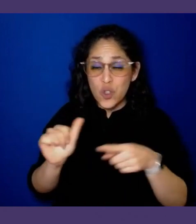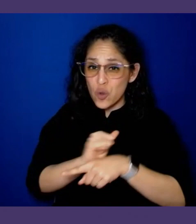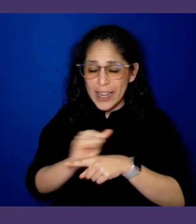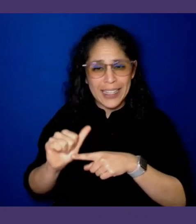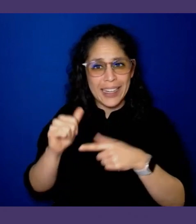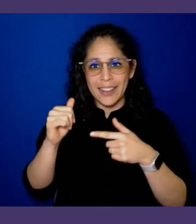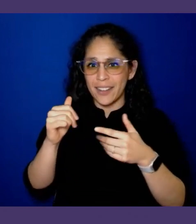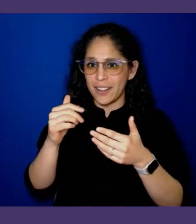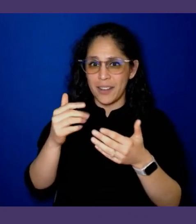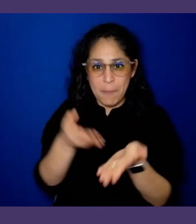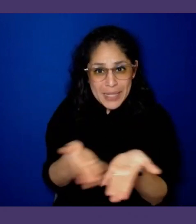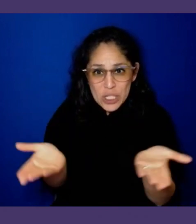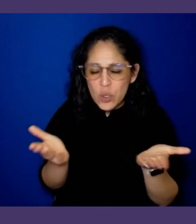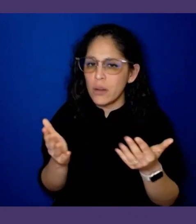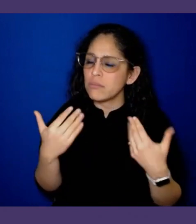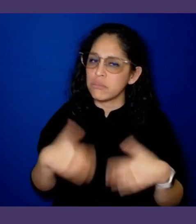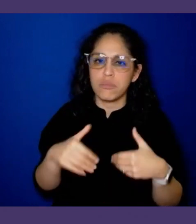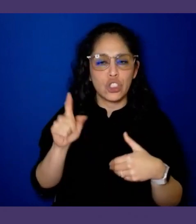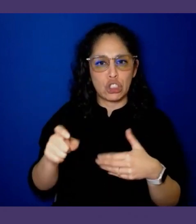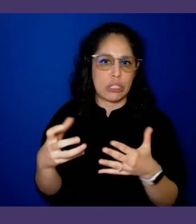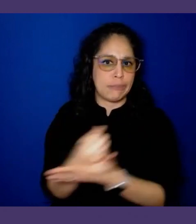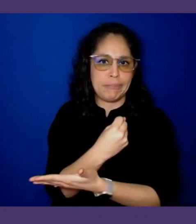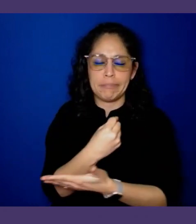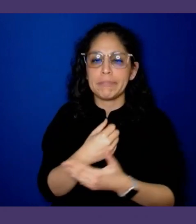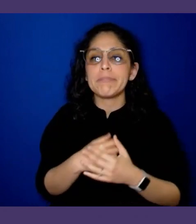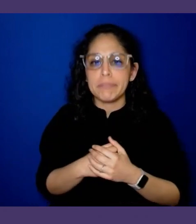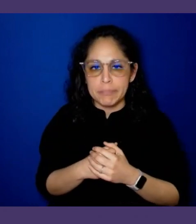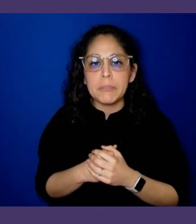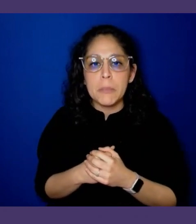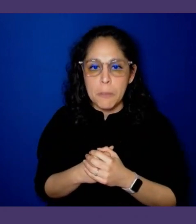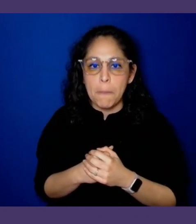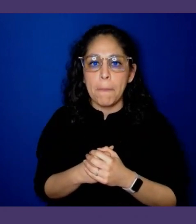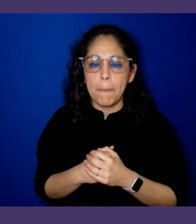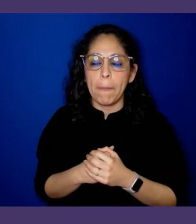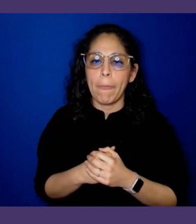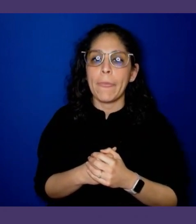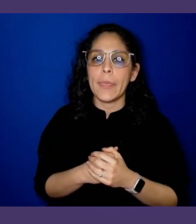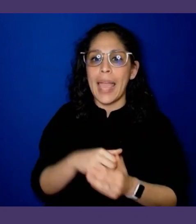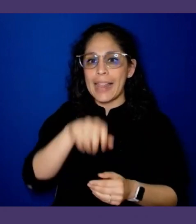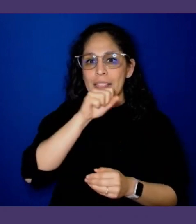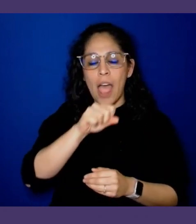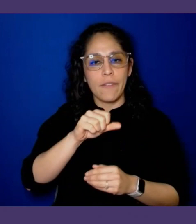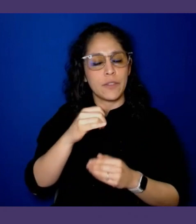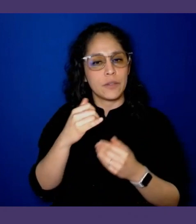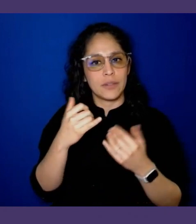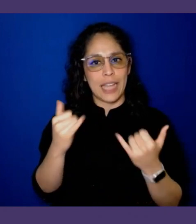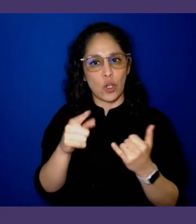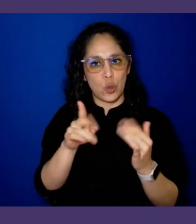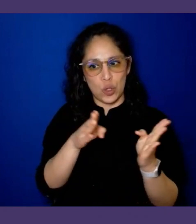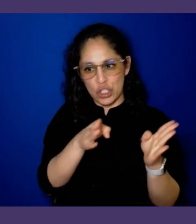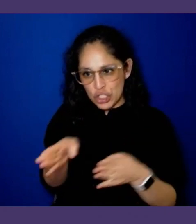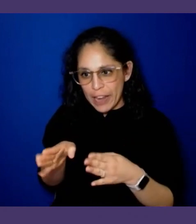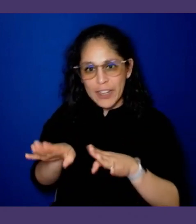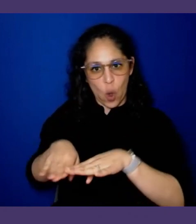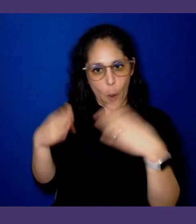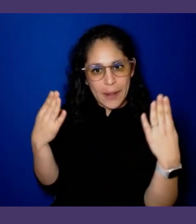We have a lot more than that. I love that you open it up to so many people to have input on it.